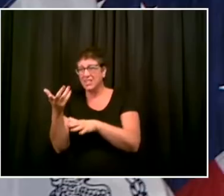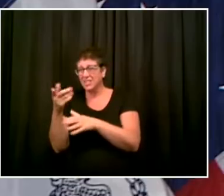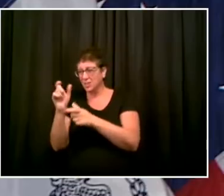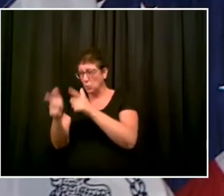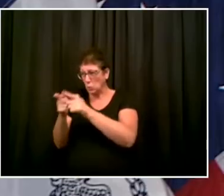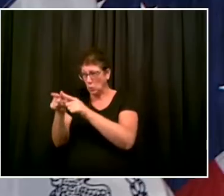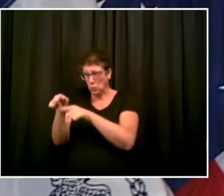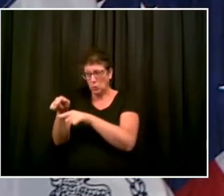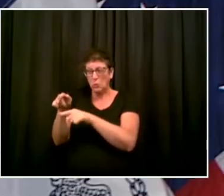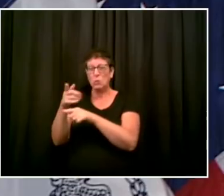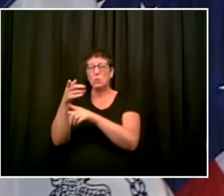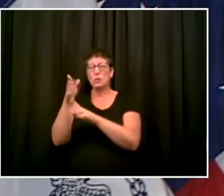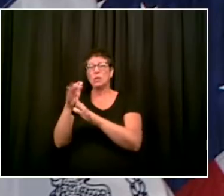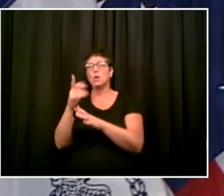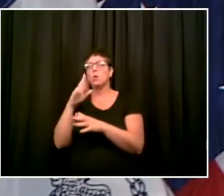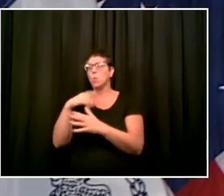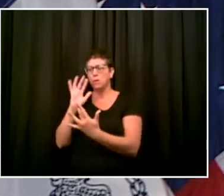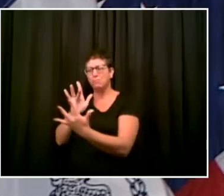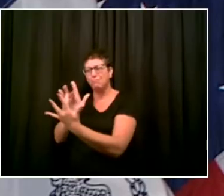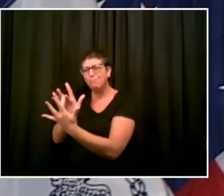FAMILIES WHO LOST LOVED ONES